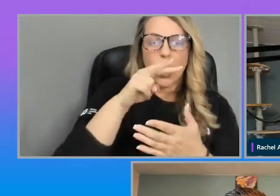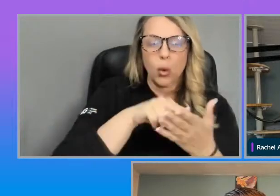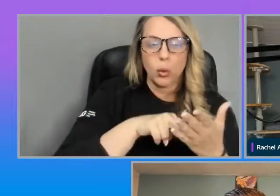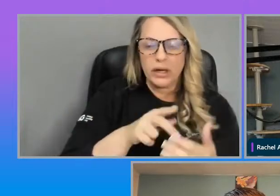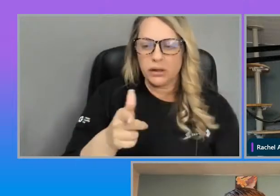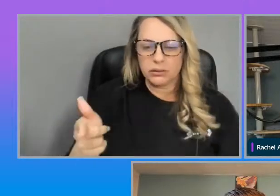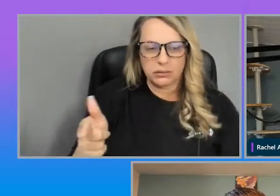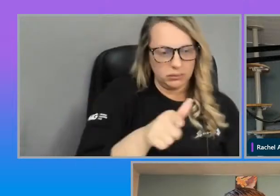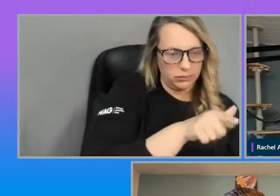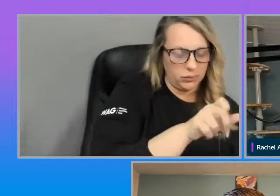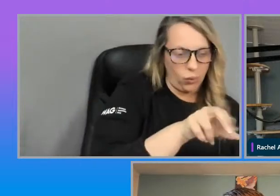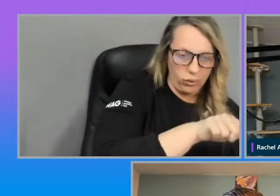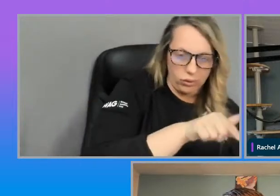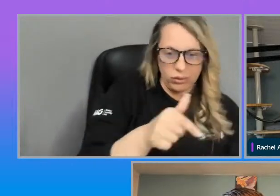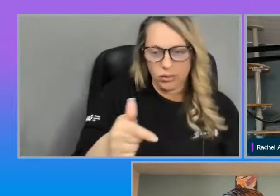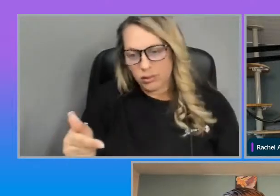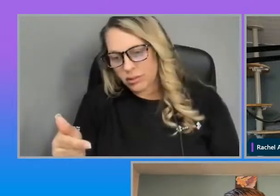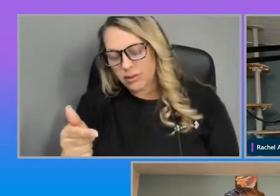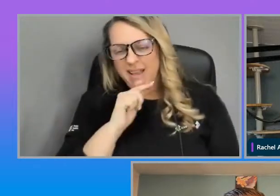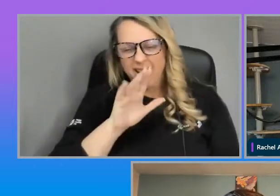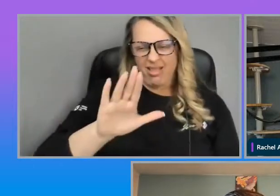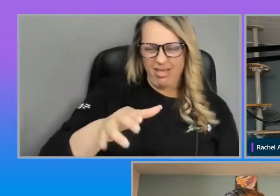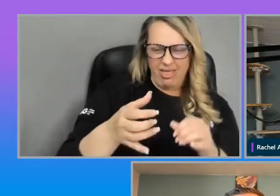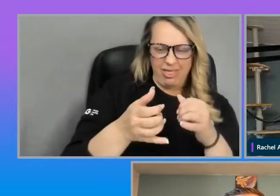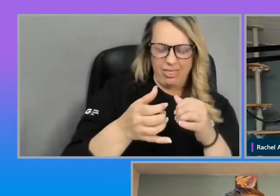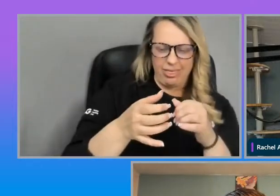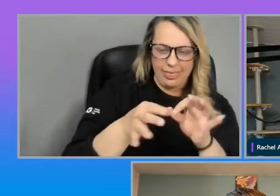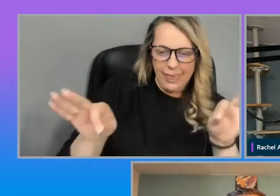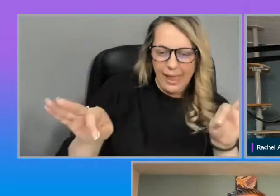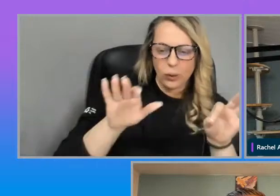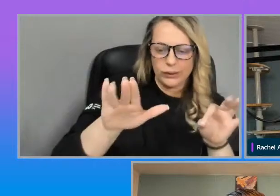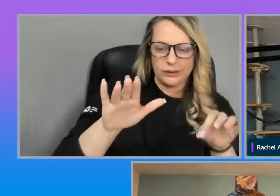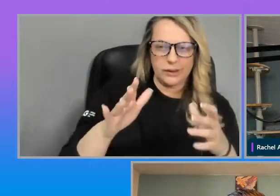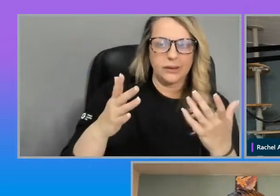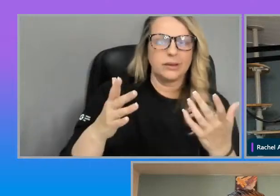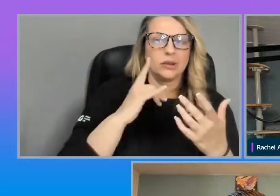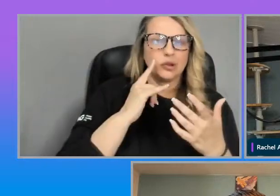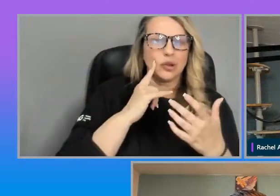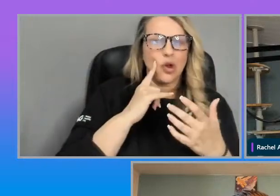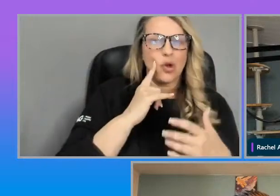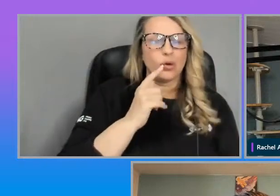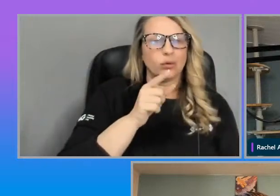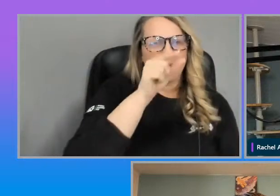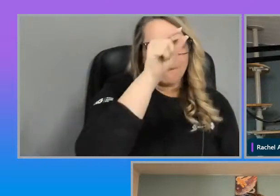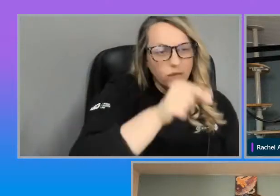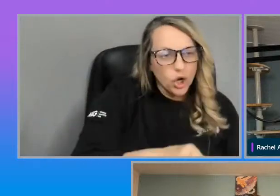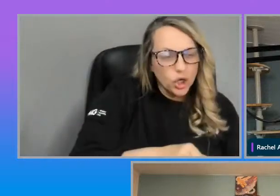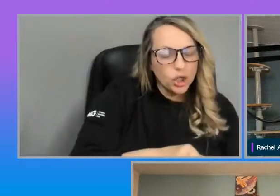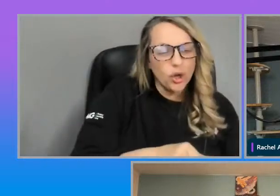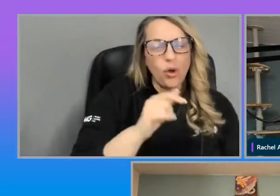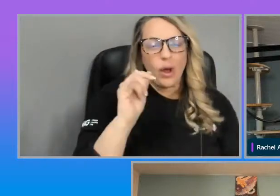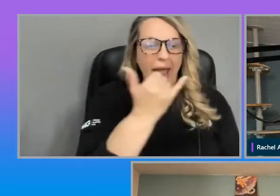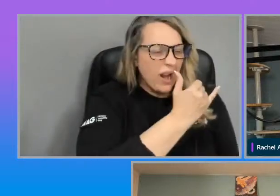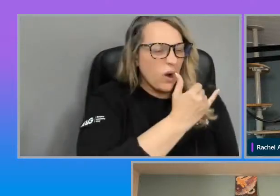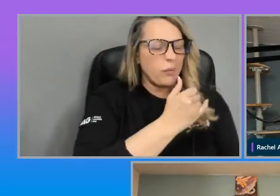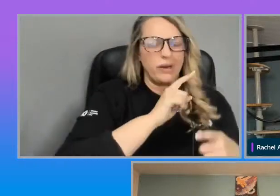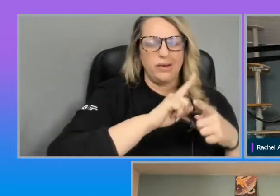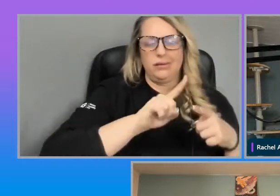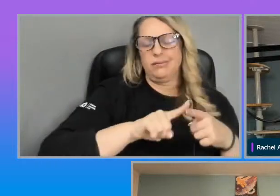reading order and, you know, the actual order of the language and the script. So things like vertical writing modes, Arabic